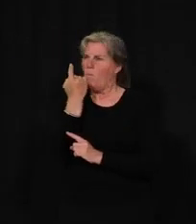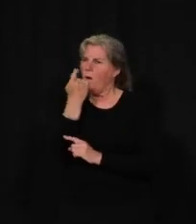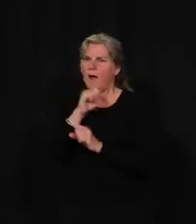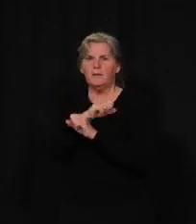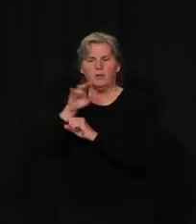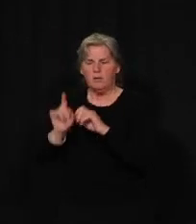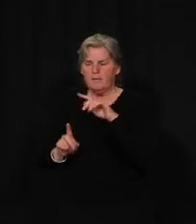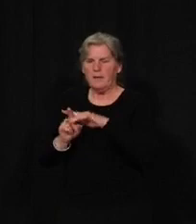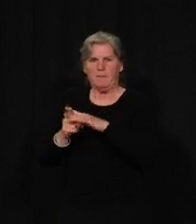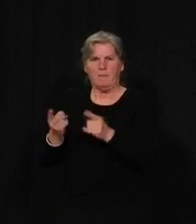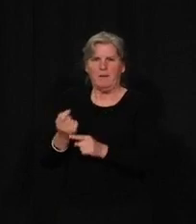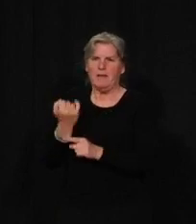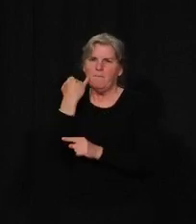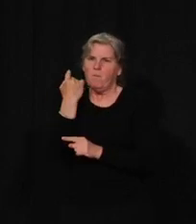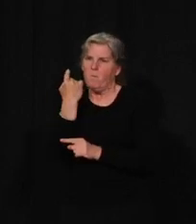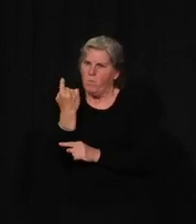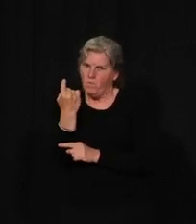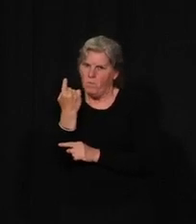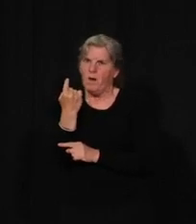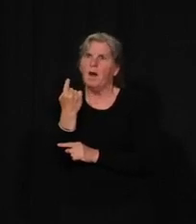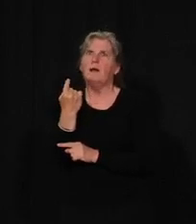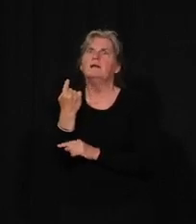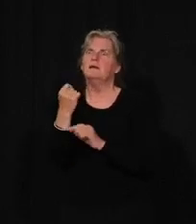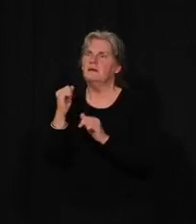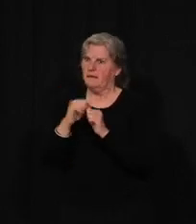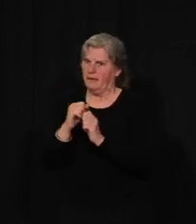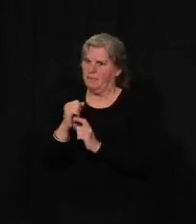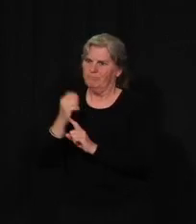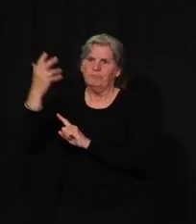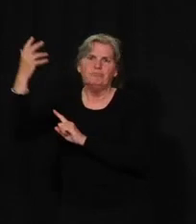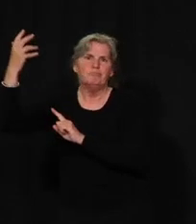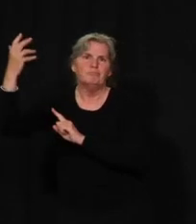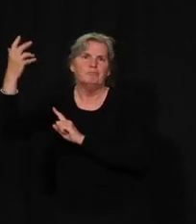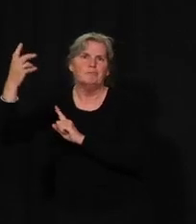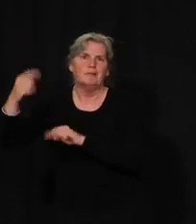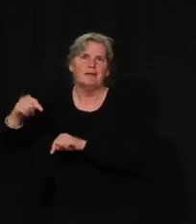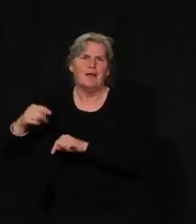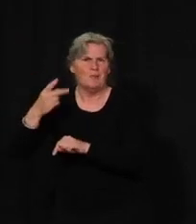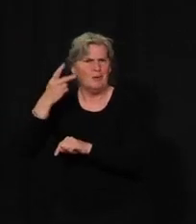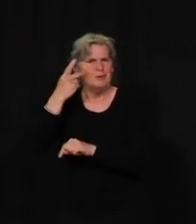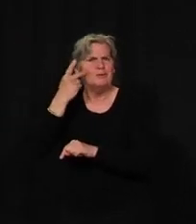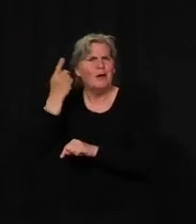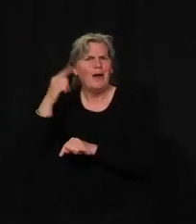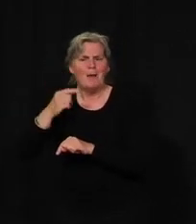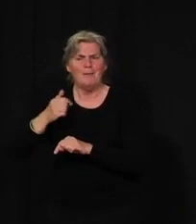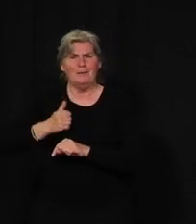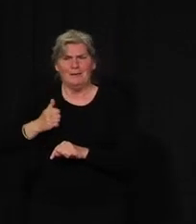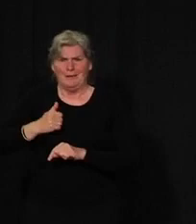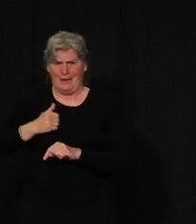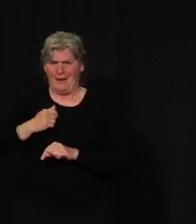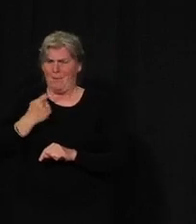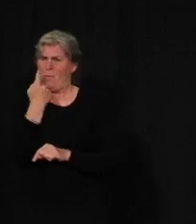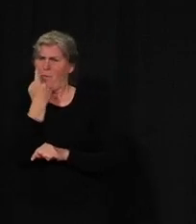unanticipated case of COVID can take us for a long ride. We have seen large outbreaks in Canada related to just one persn